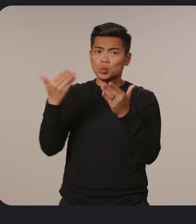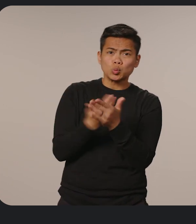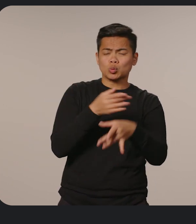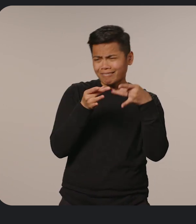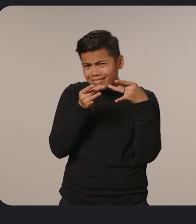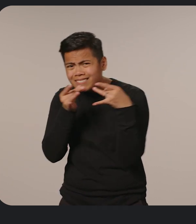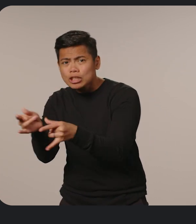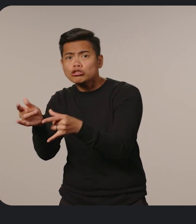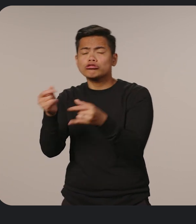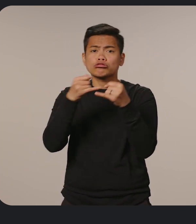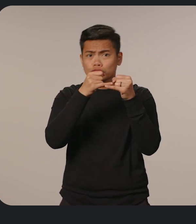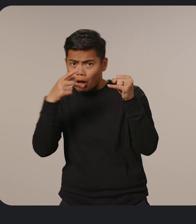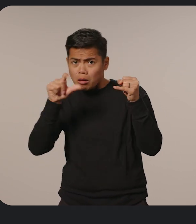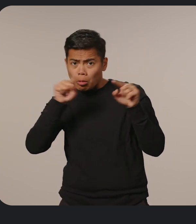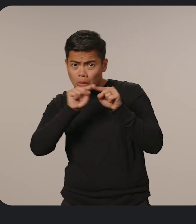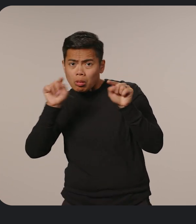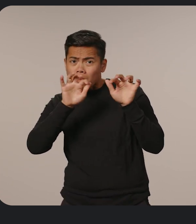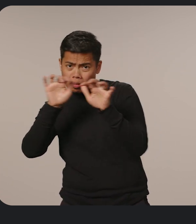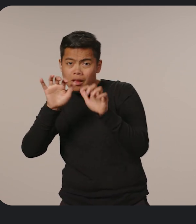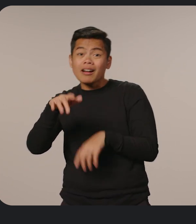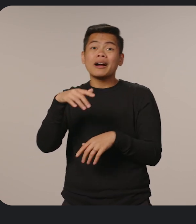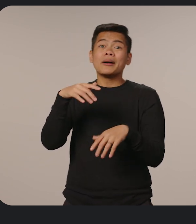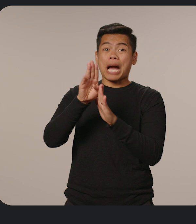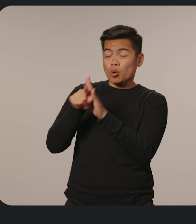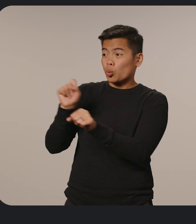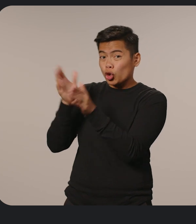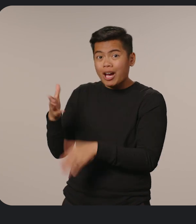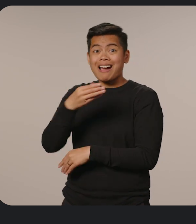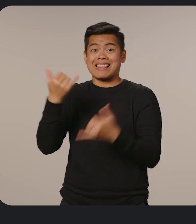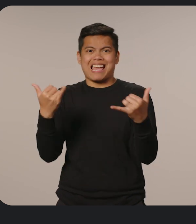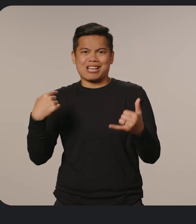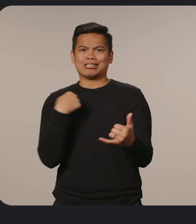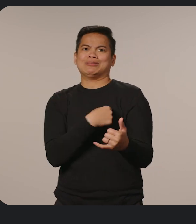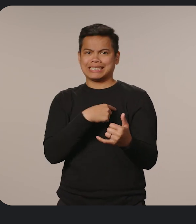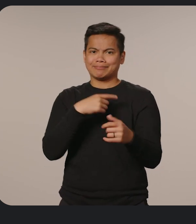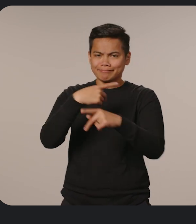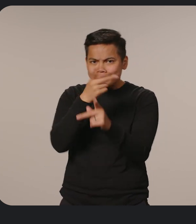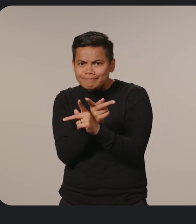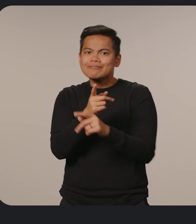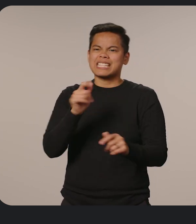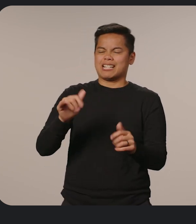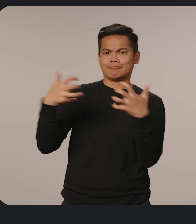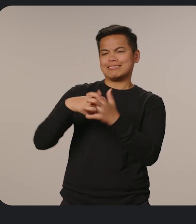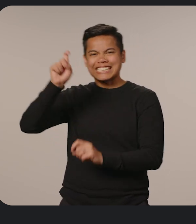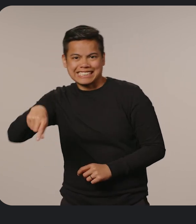we added background workers and now we also defer the products initialization